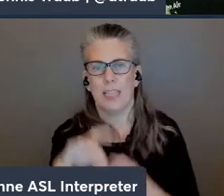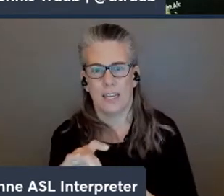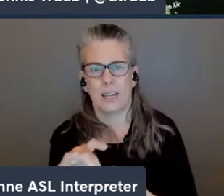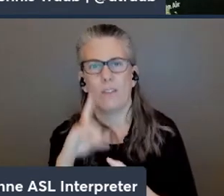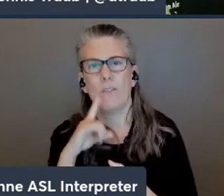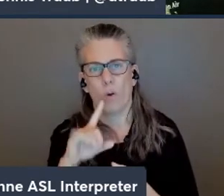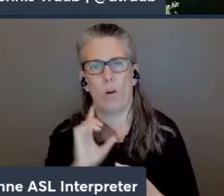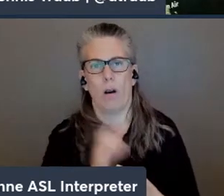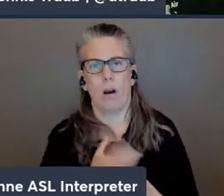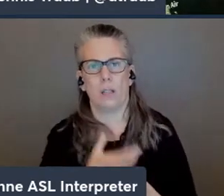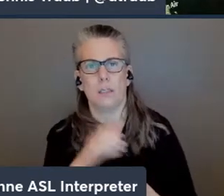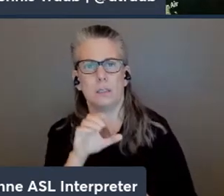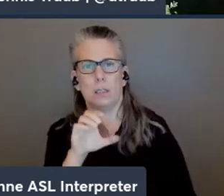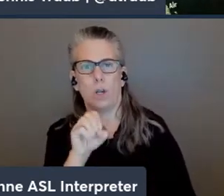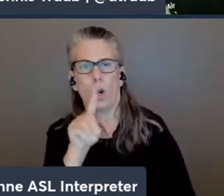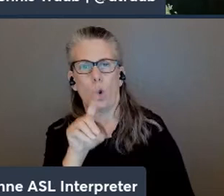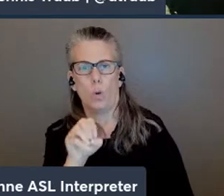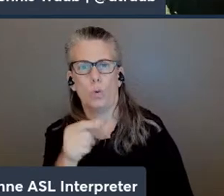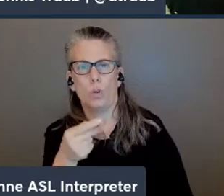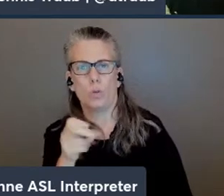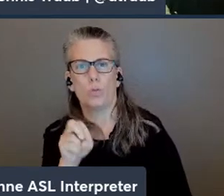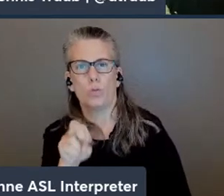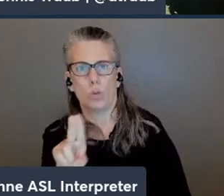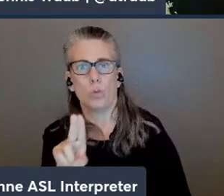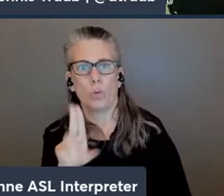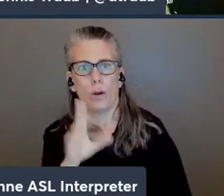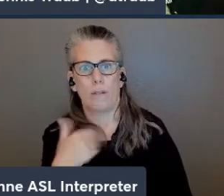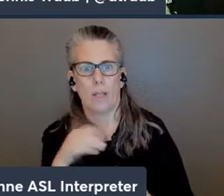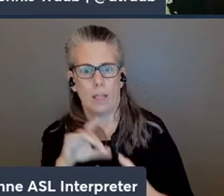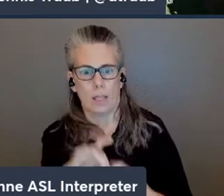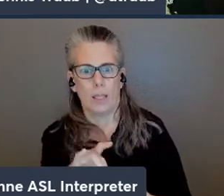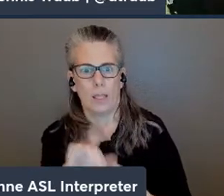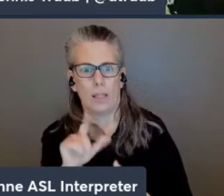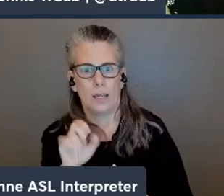and this will put you right into the CodeGuru console